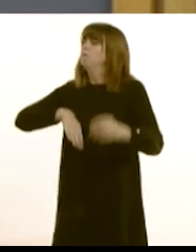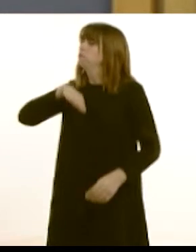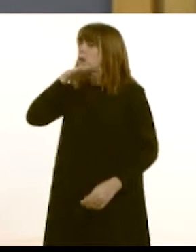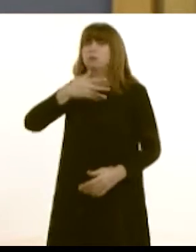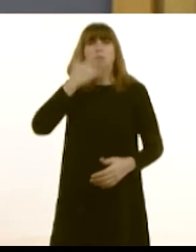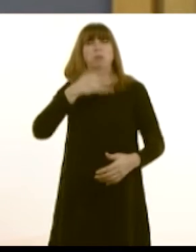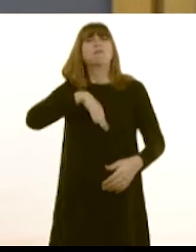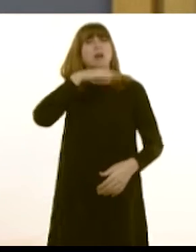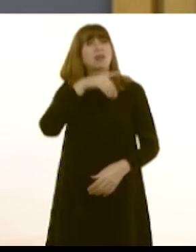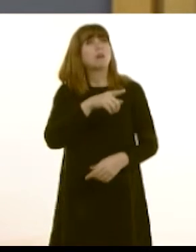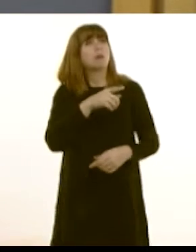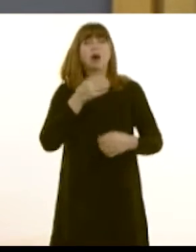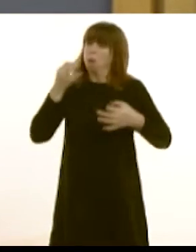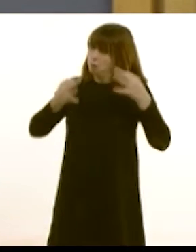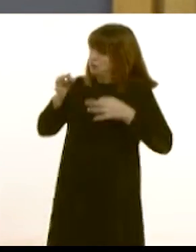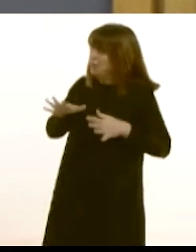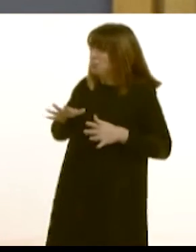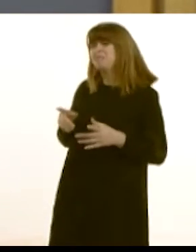telling them that this is as good as it gets.